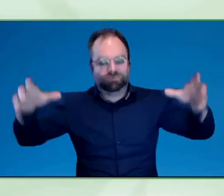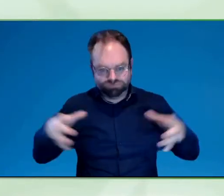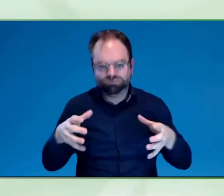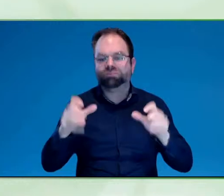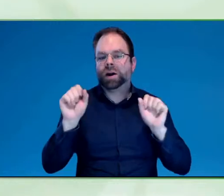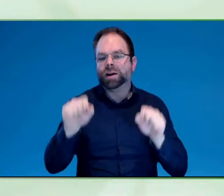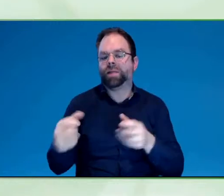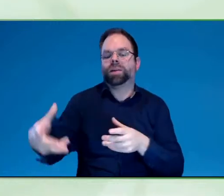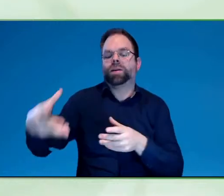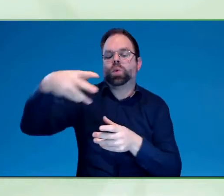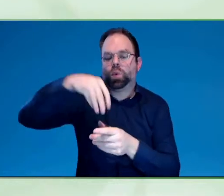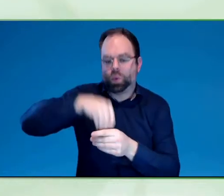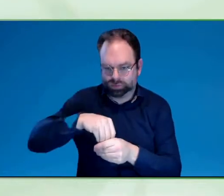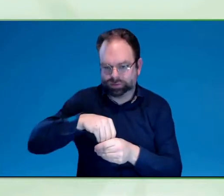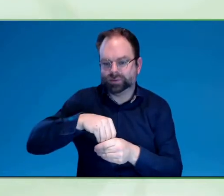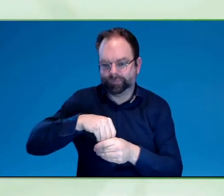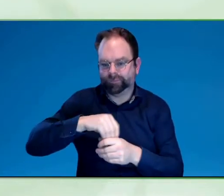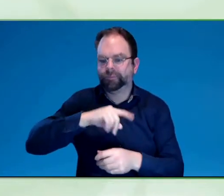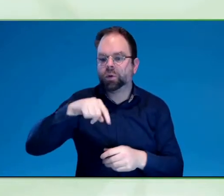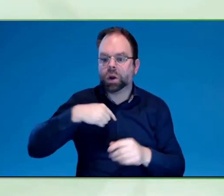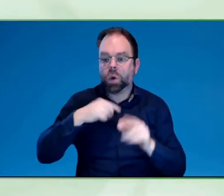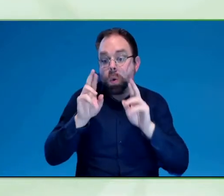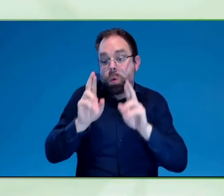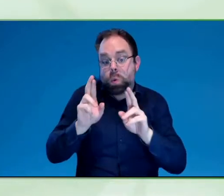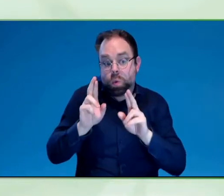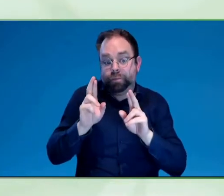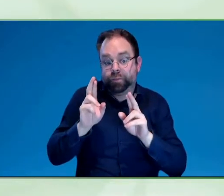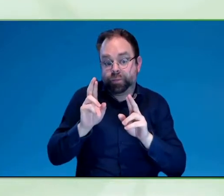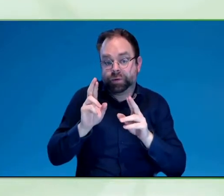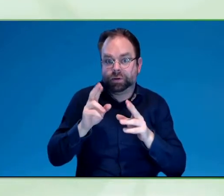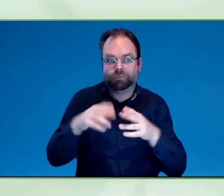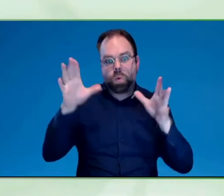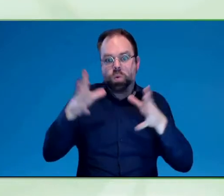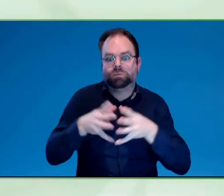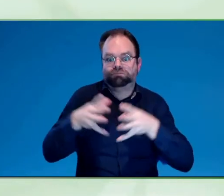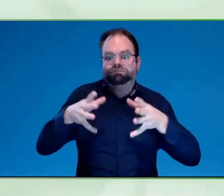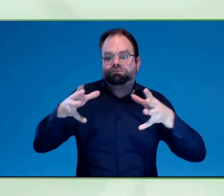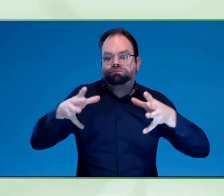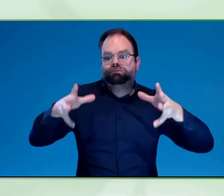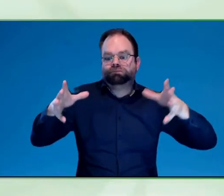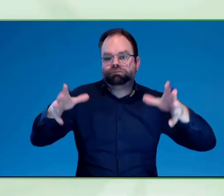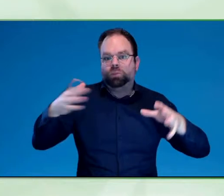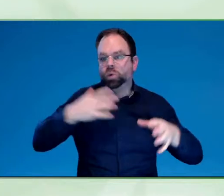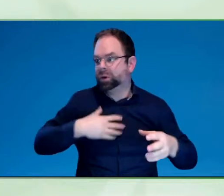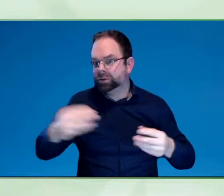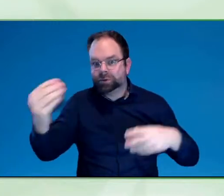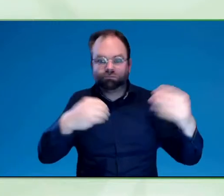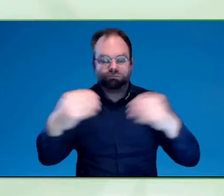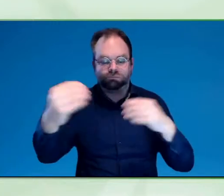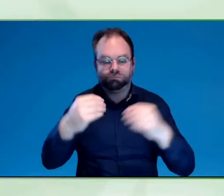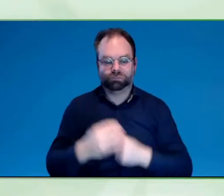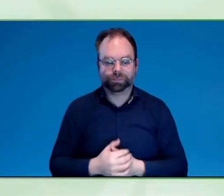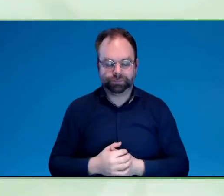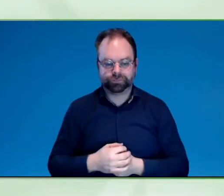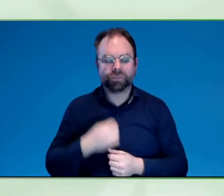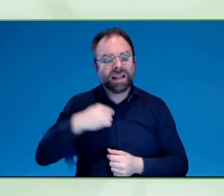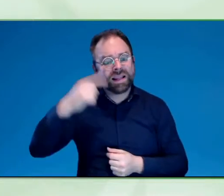And all of the subgroups have taken task and responsibility to take actionable outcomes.